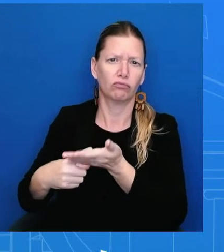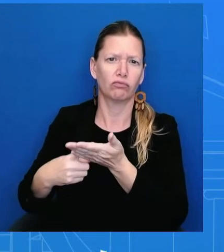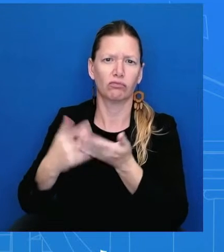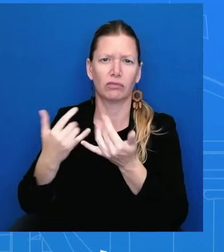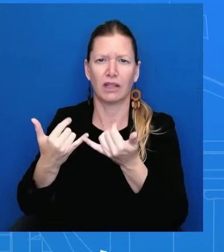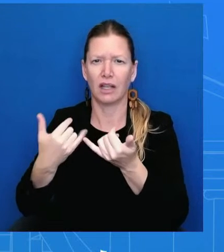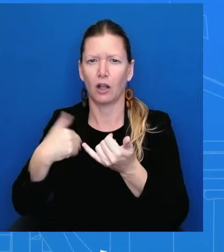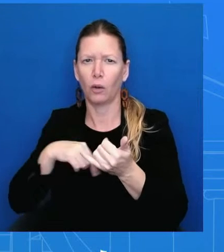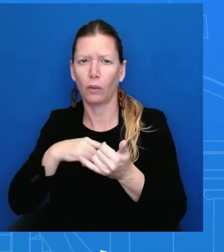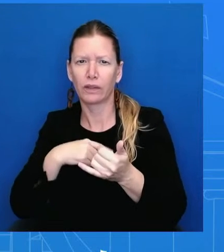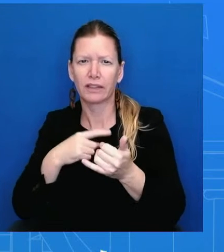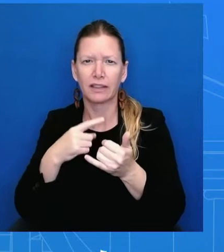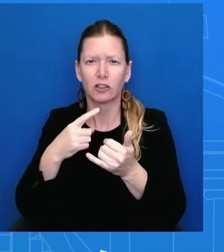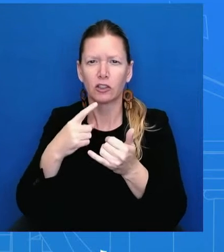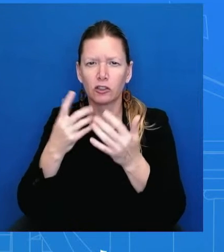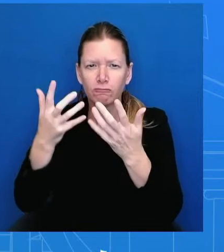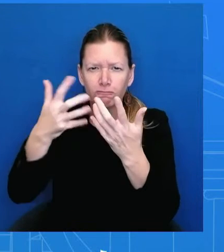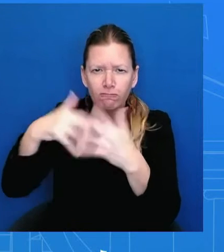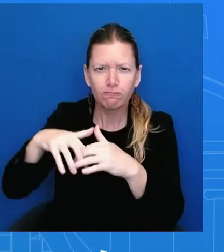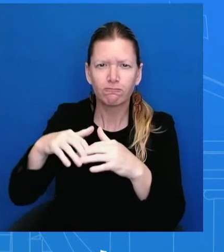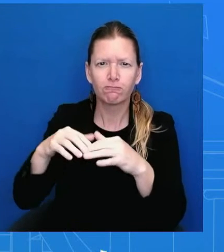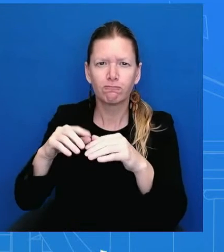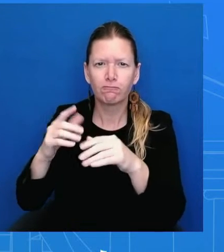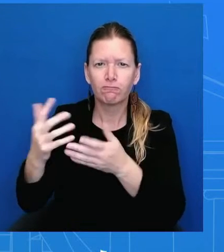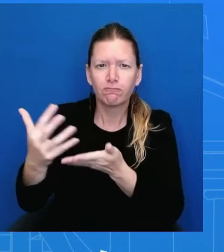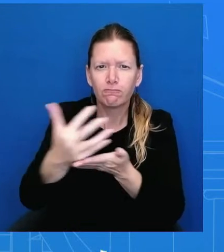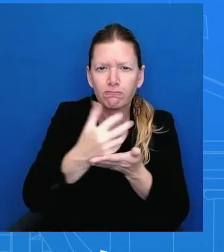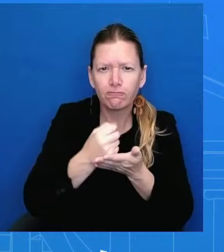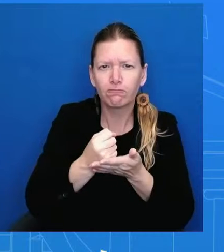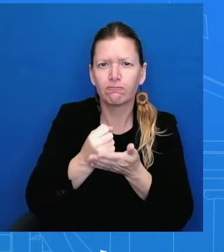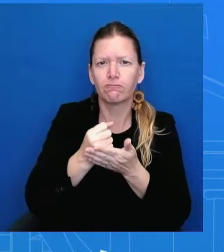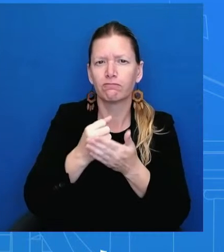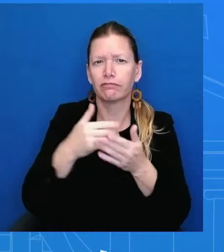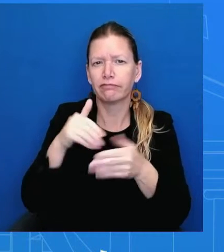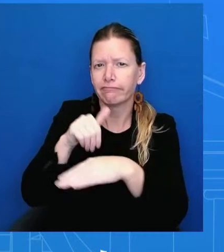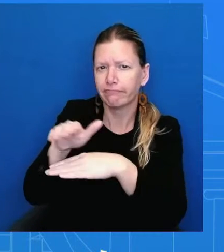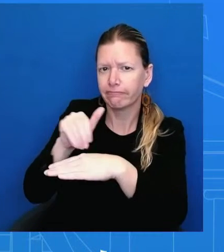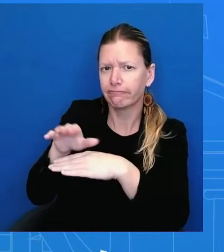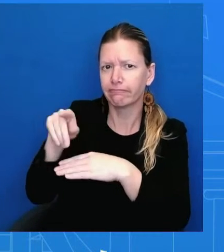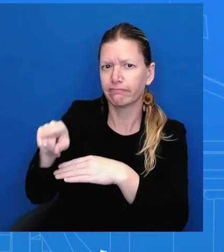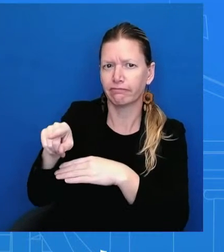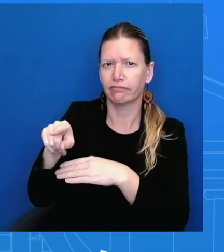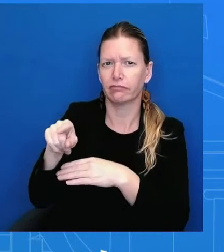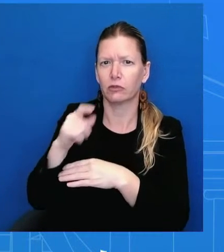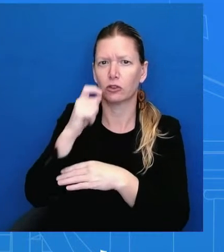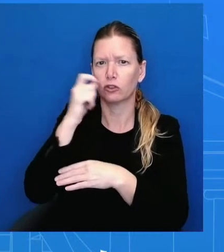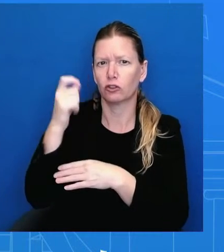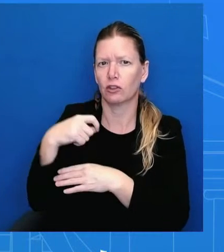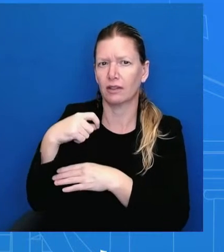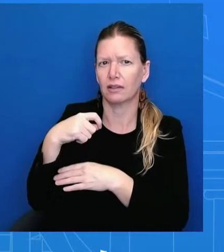Other nations are also trying to contribute Patriots. But let's not get caught up on just one system. There's short-range, there's medium-range,